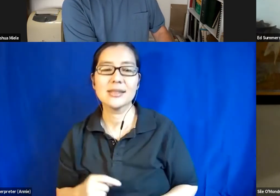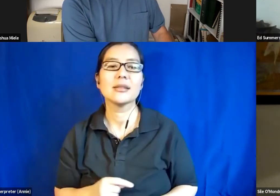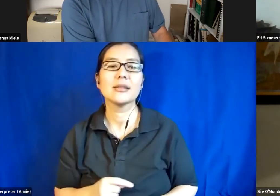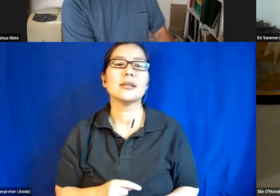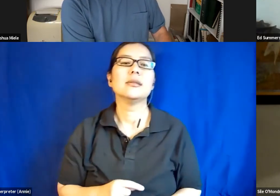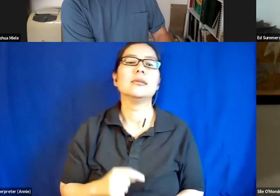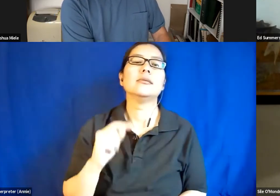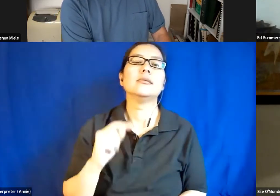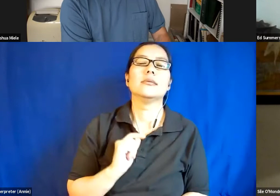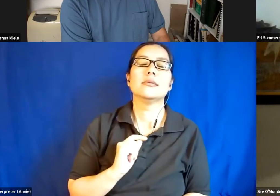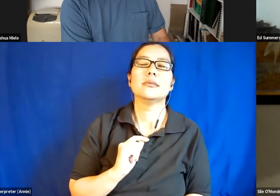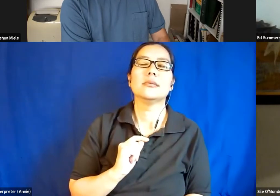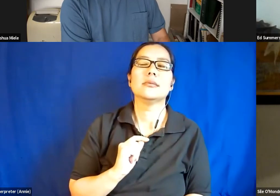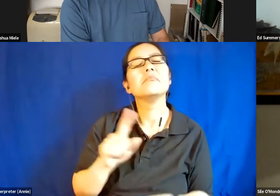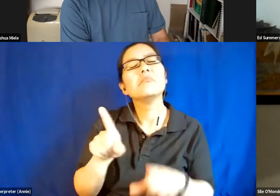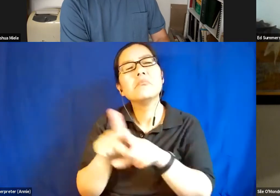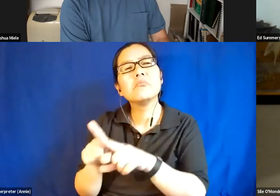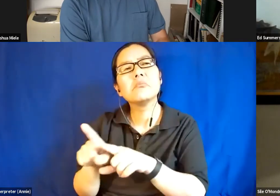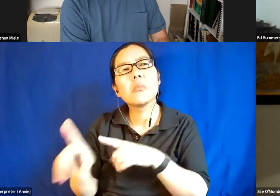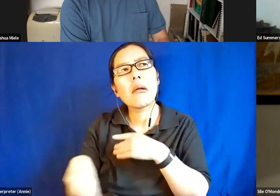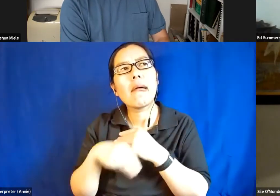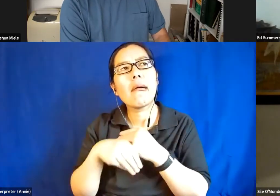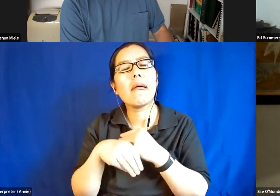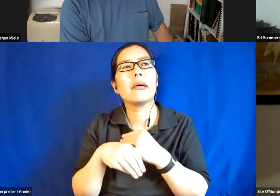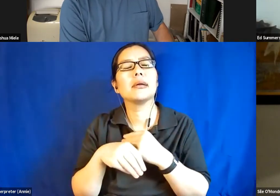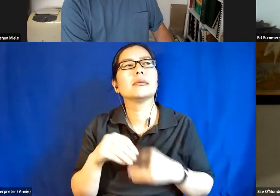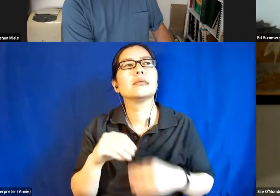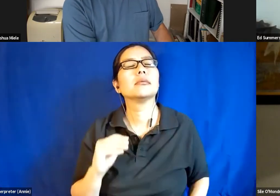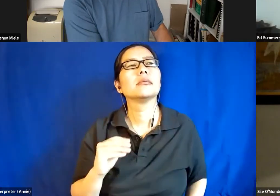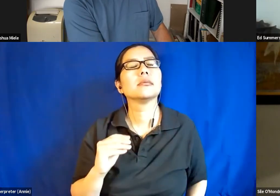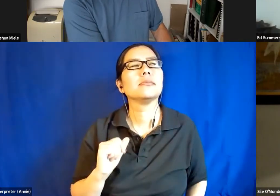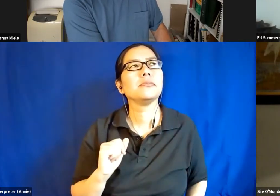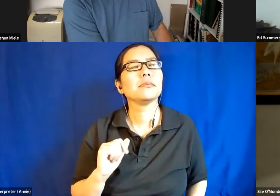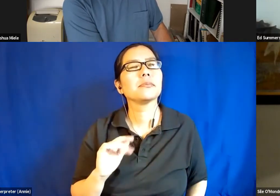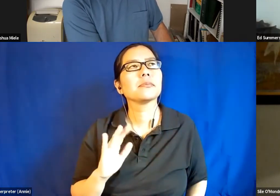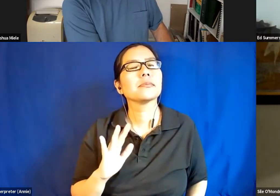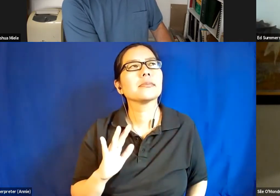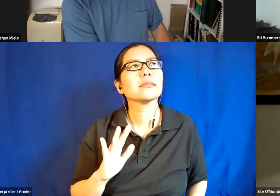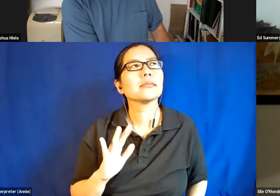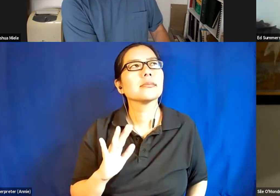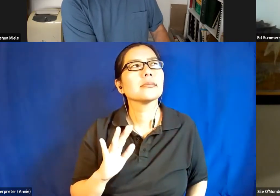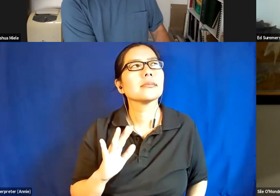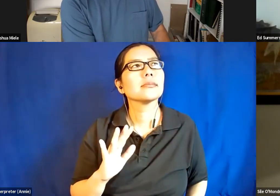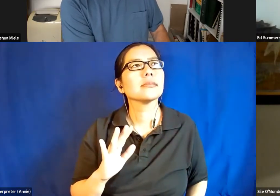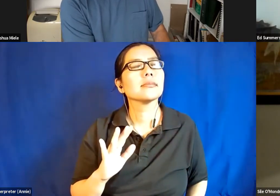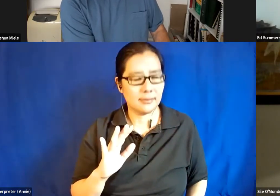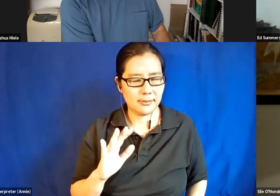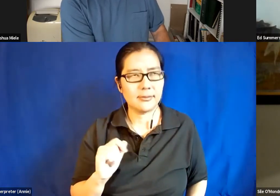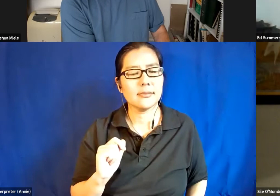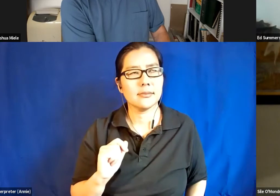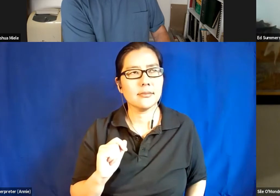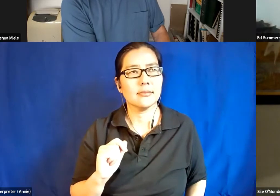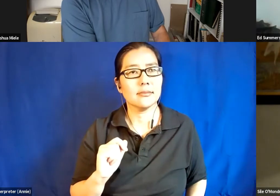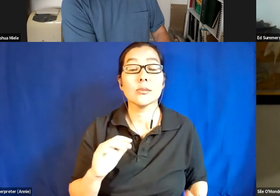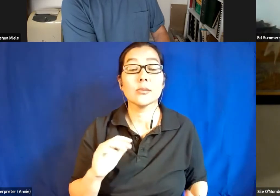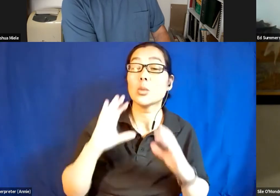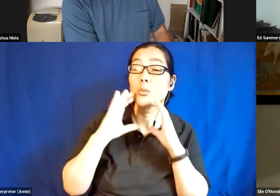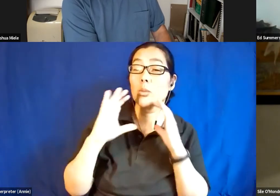of note that in thinking about communicating things like emotion and other